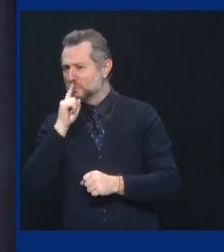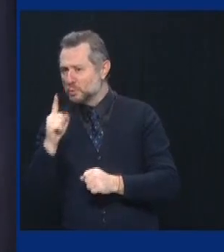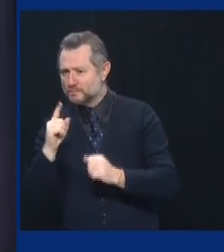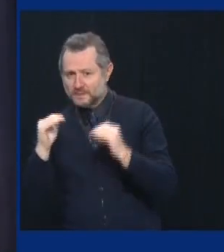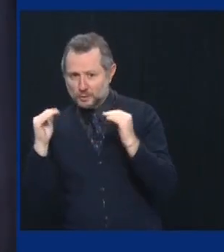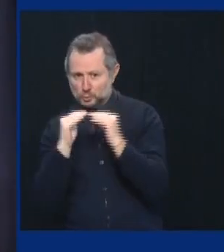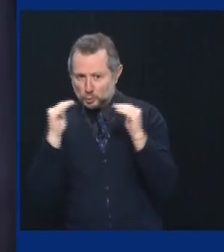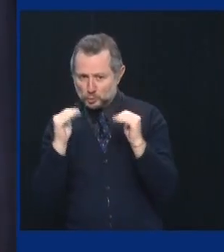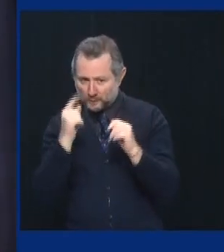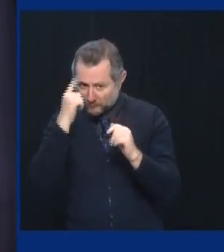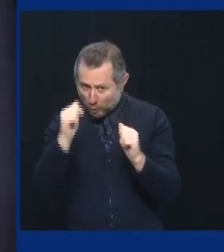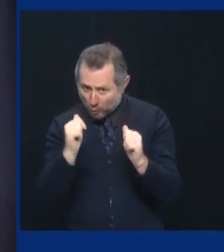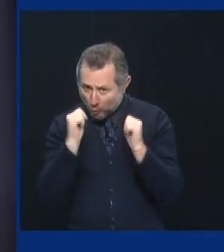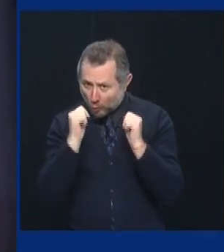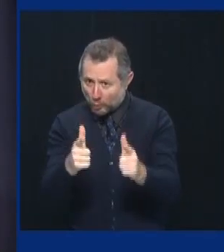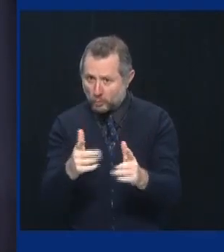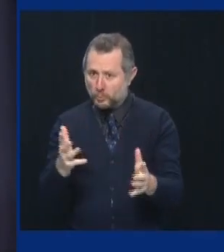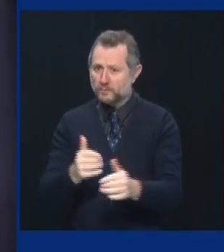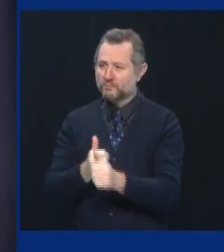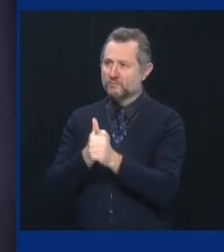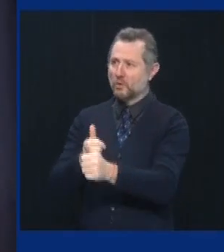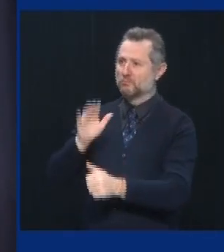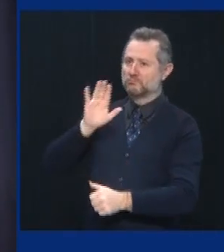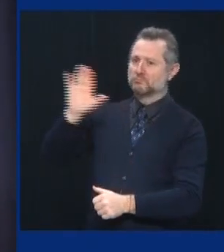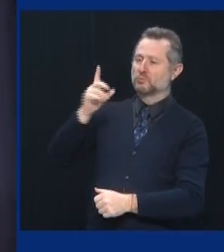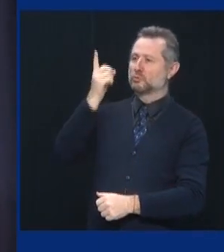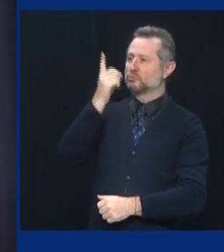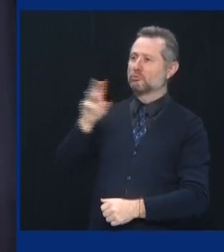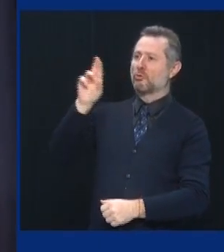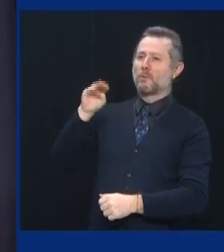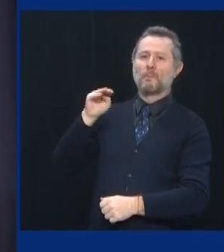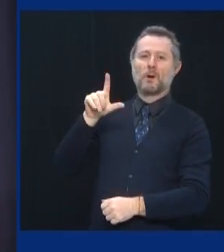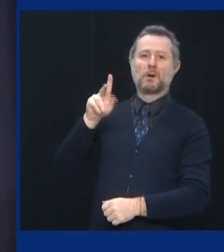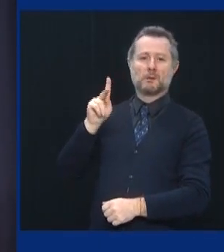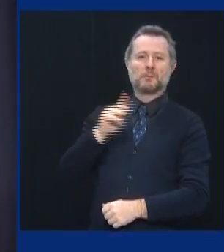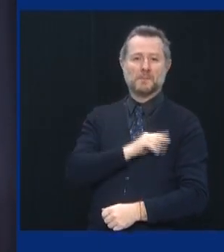AND THAT'S WHAT]t WE'RE ALL DOING, ESPECIALLY WITH THE VACCINATION, WITH OUR SOCIAL EQUITY